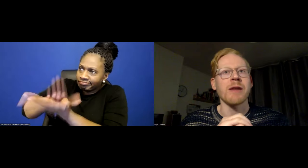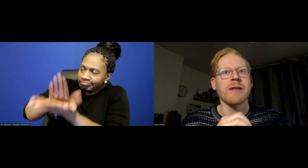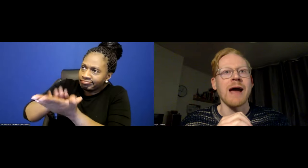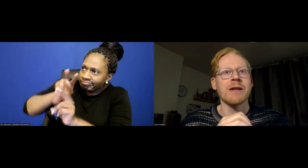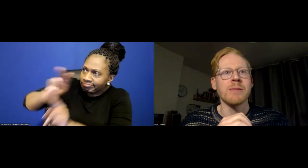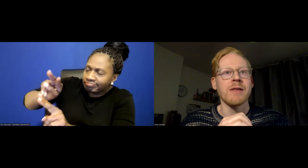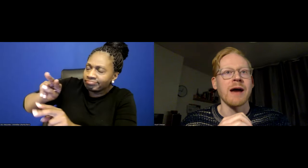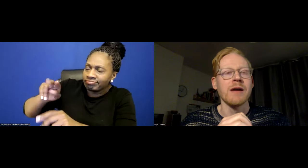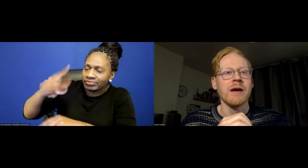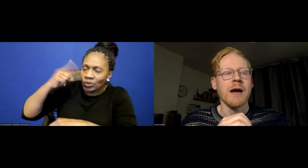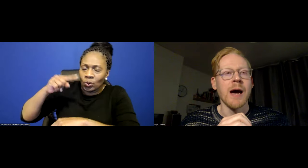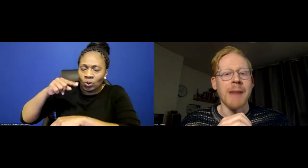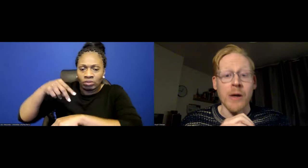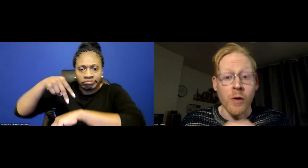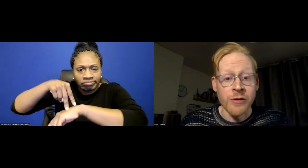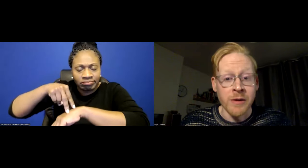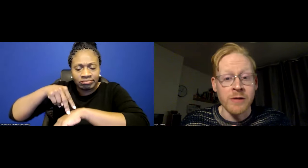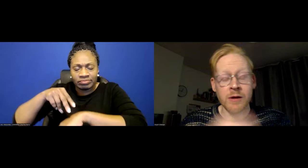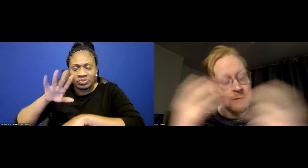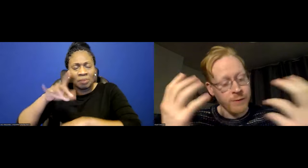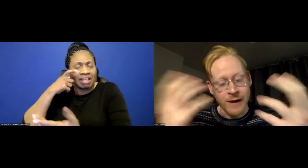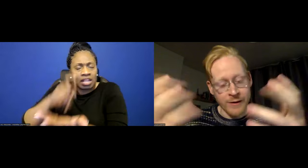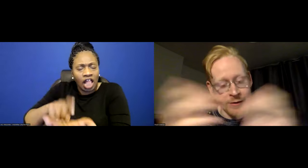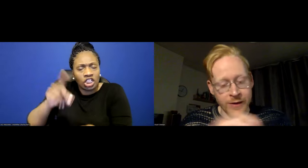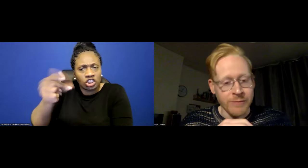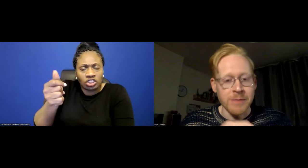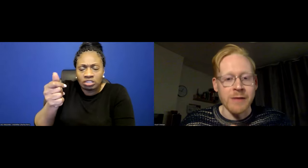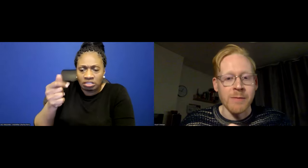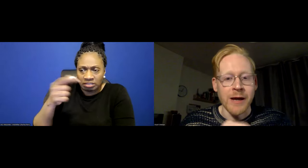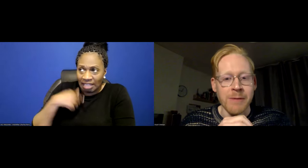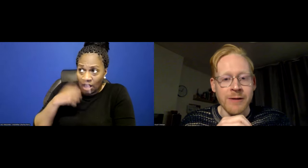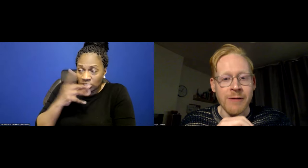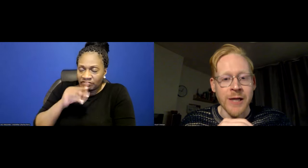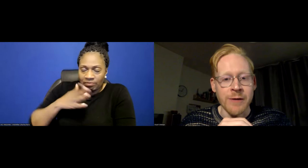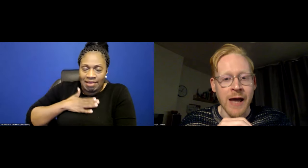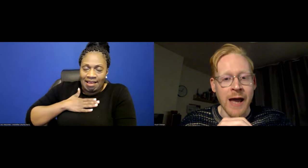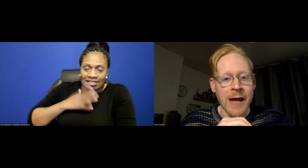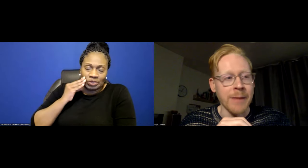I think there has to be that acknowledgement. I can only speak from my experience here in the UK,